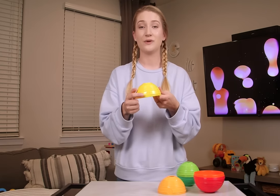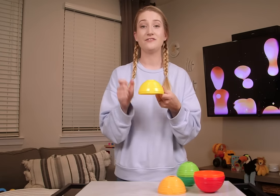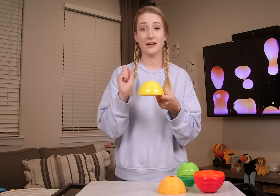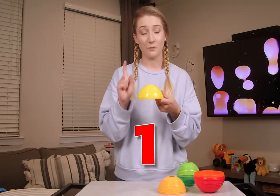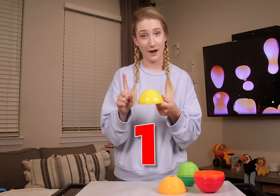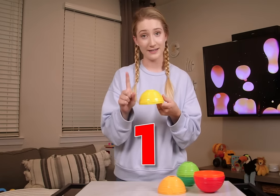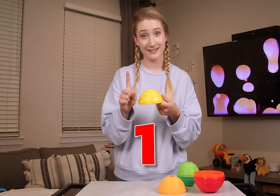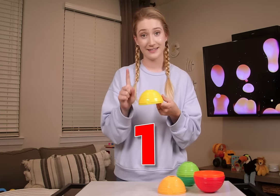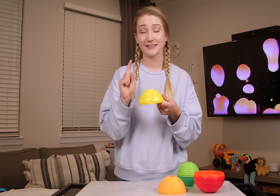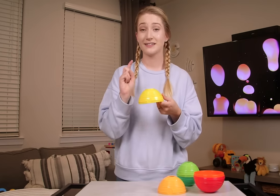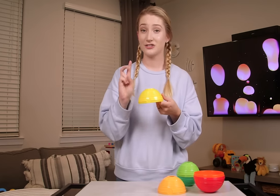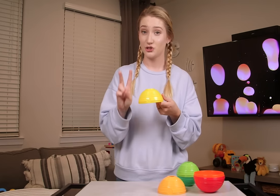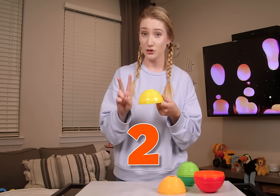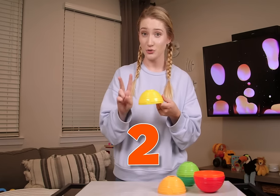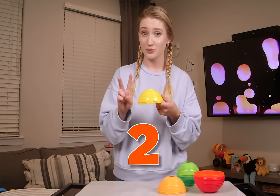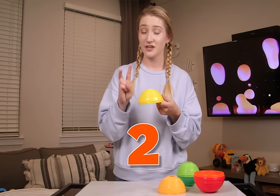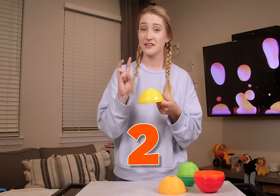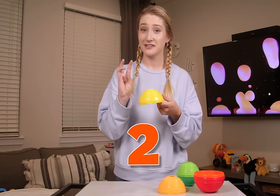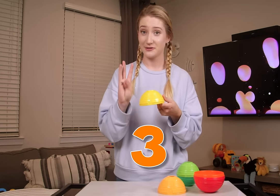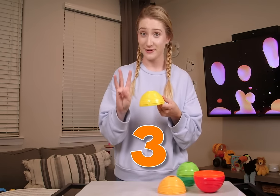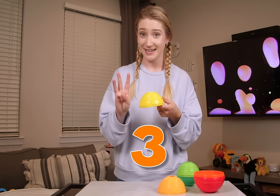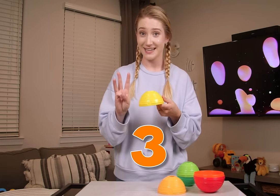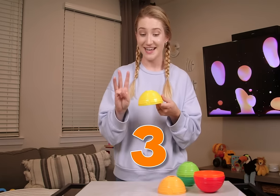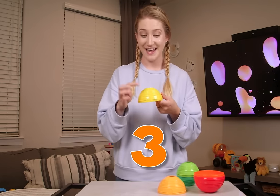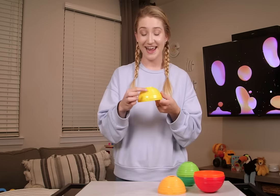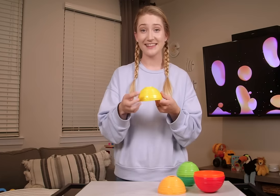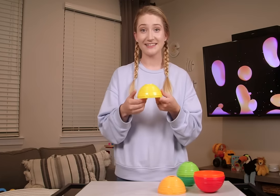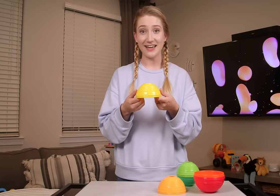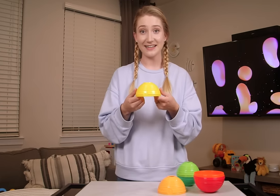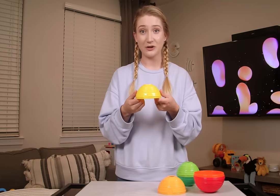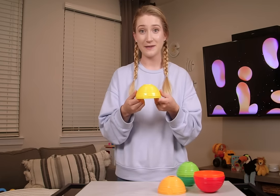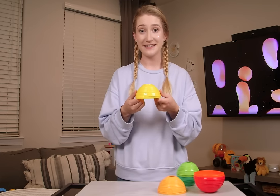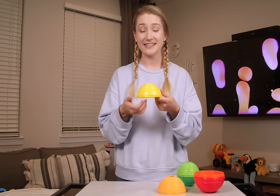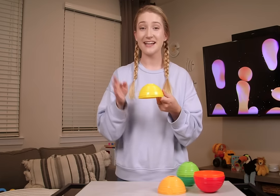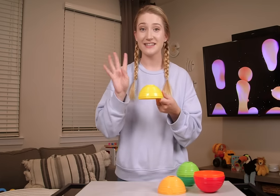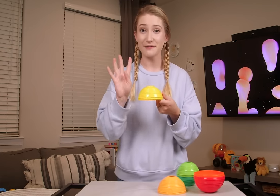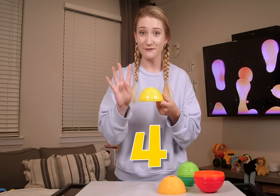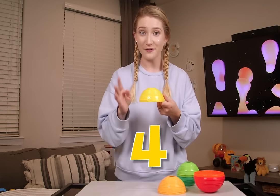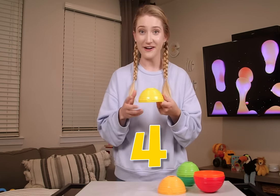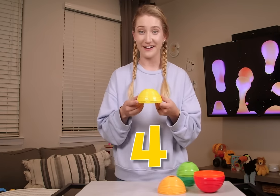We've done one, two, three. And the light yellow piece has number four.